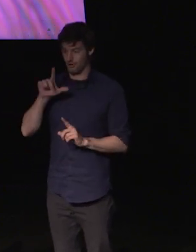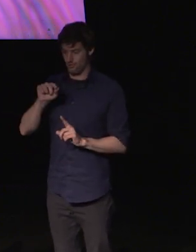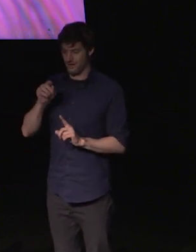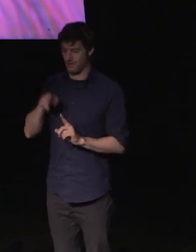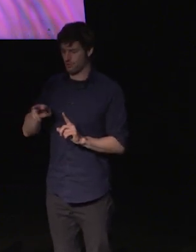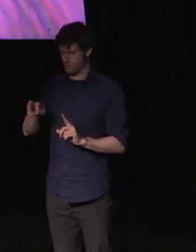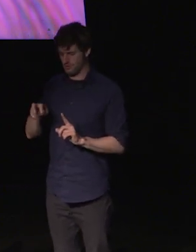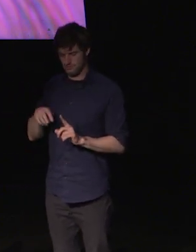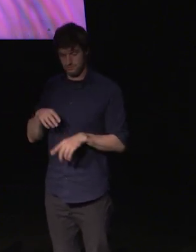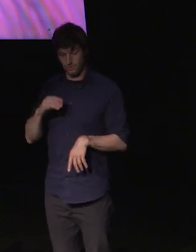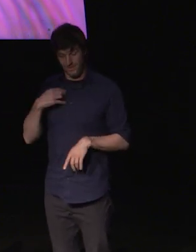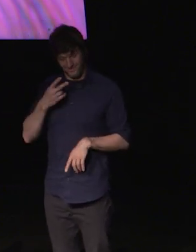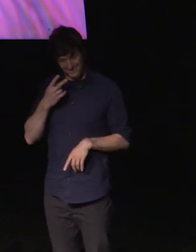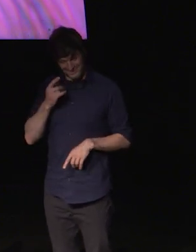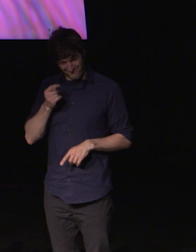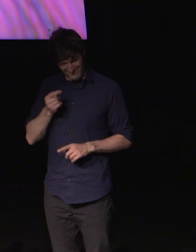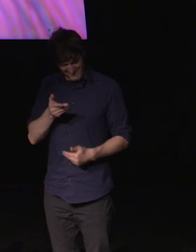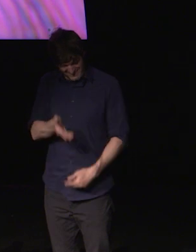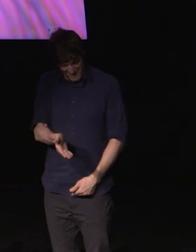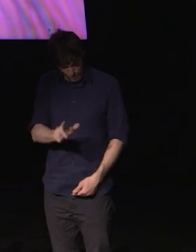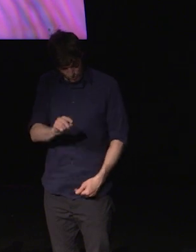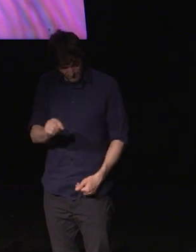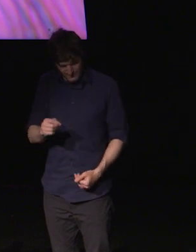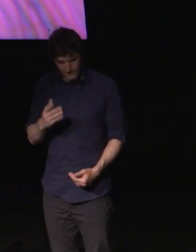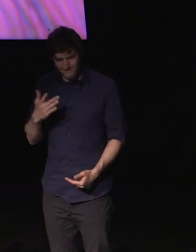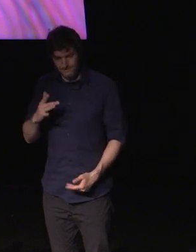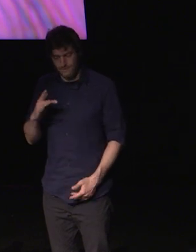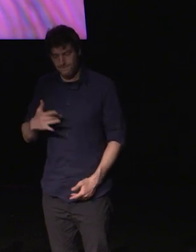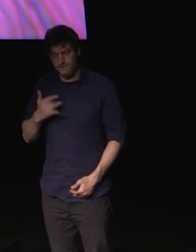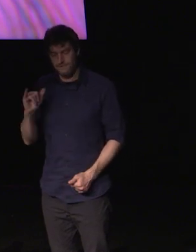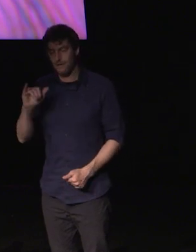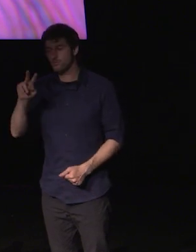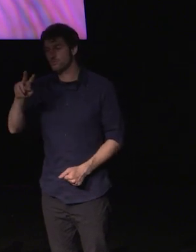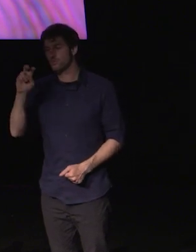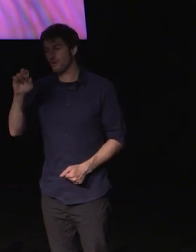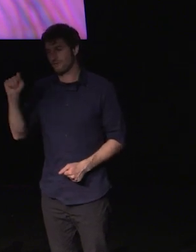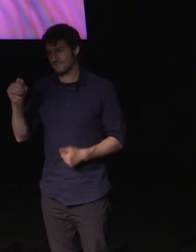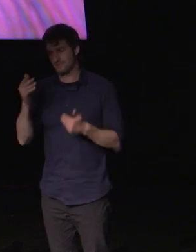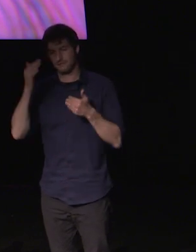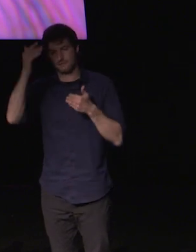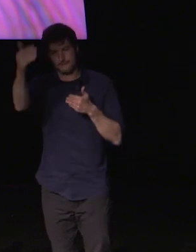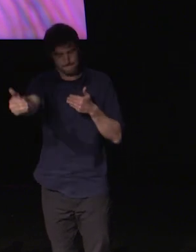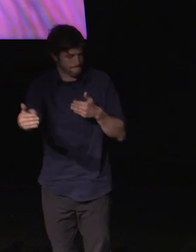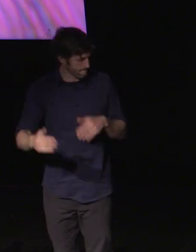Is that constantly yours? -Yeah. Yeah, it's not good. MEGHAN LAUGHS No, yeah. Essentially, with the nystagmus